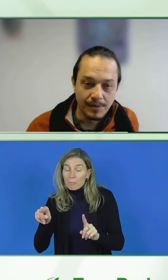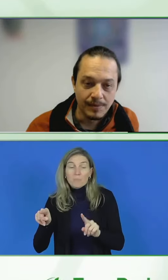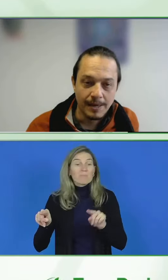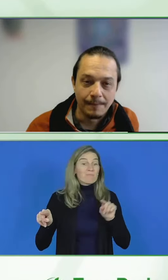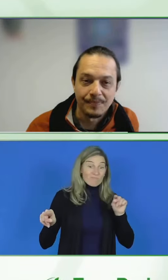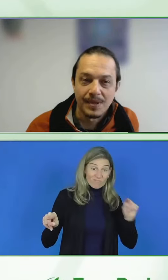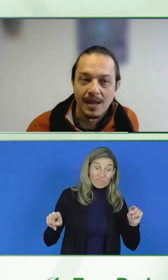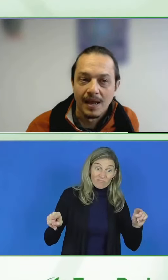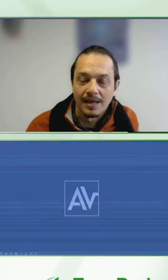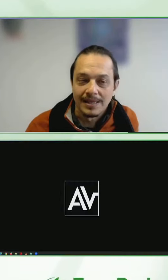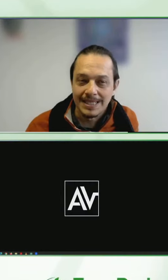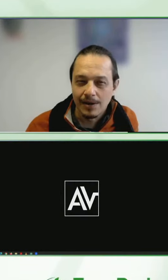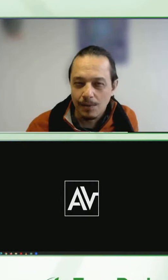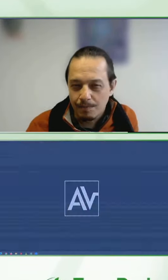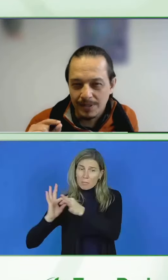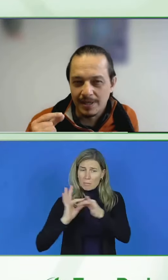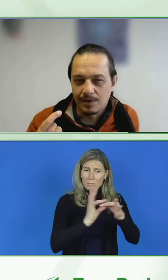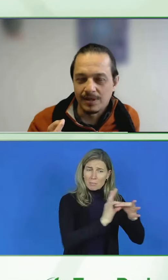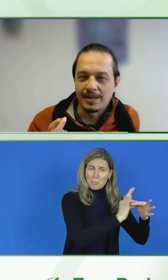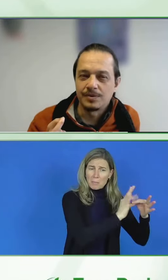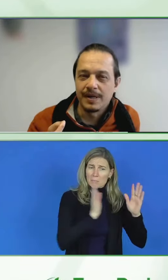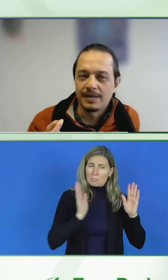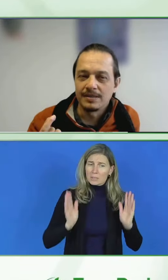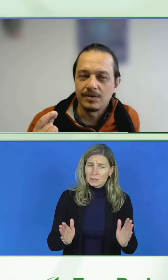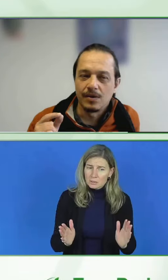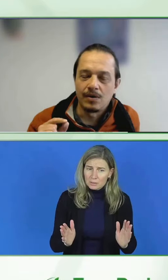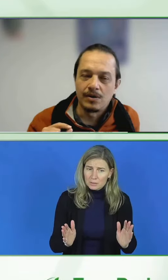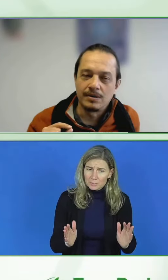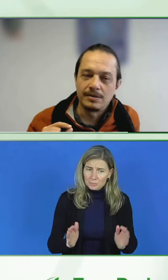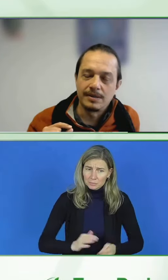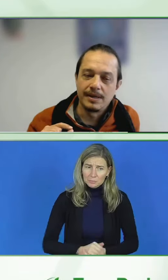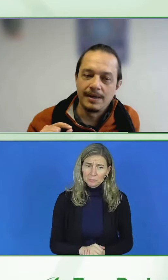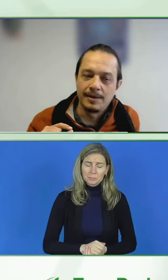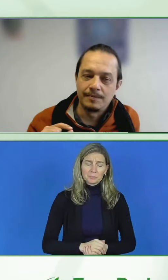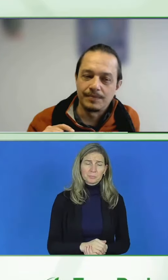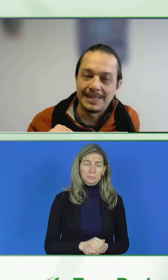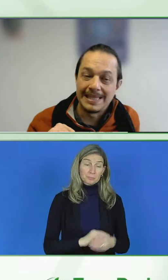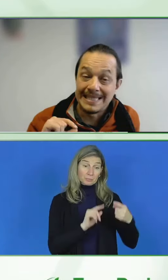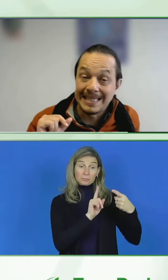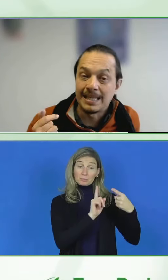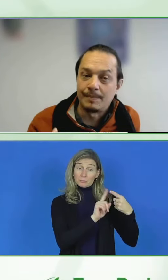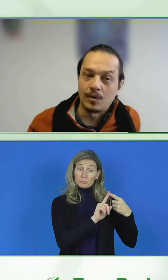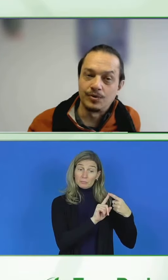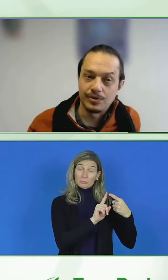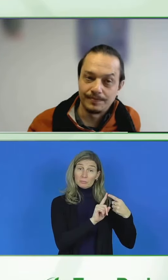people. The second point I would like to make is on the system approach.